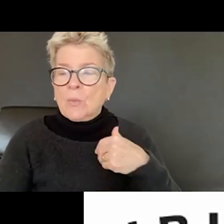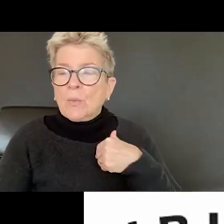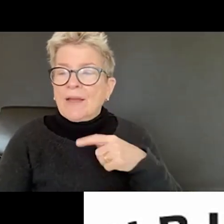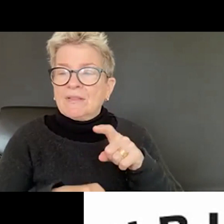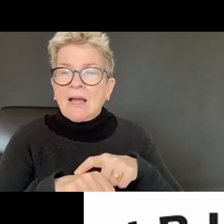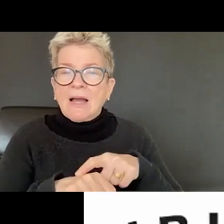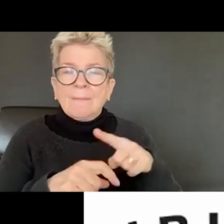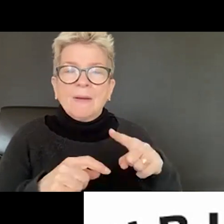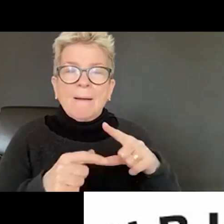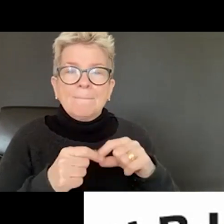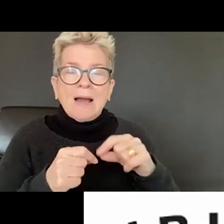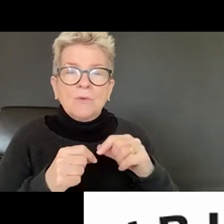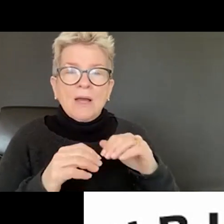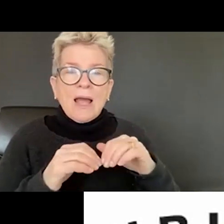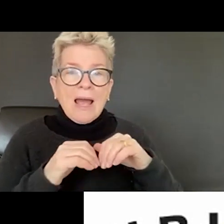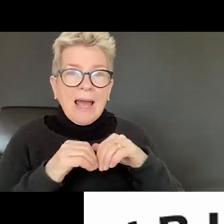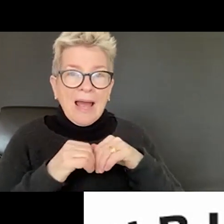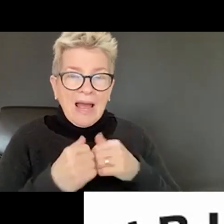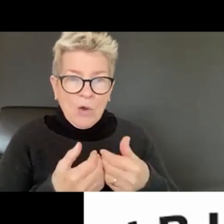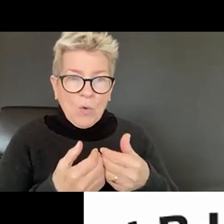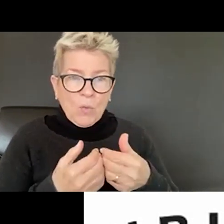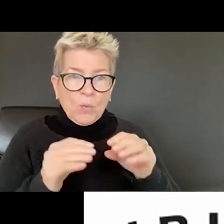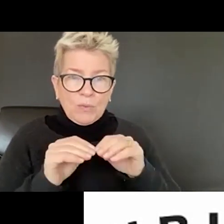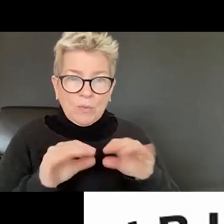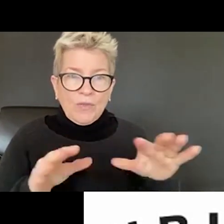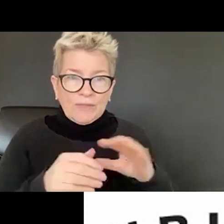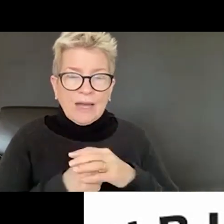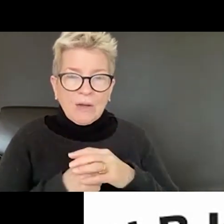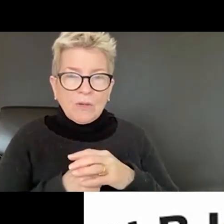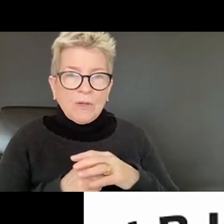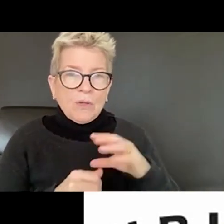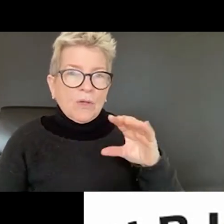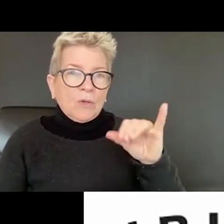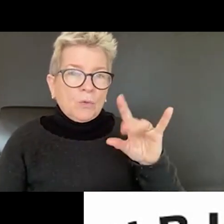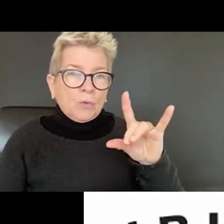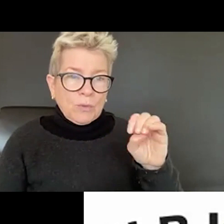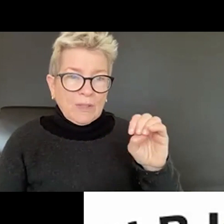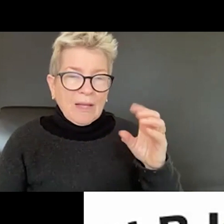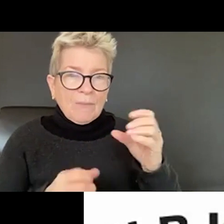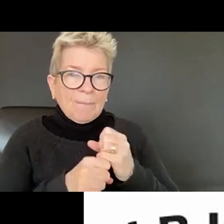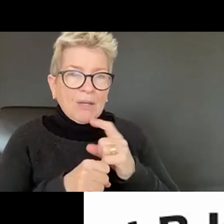about how this rolls out out so Julie I want to make sure we have time to talk about what